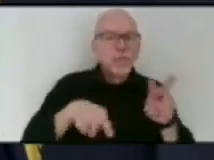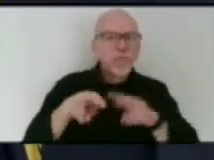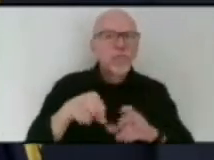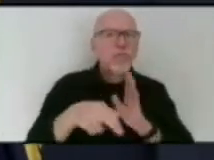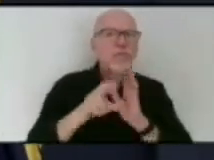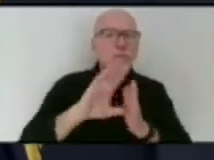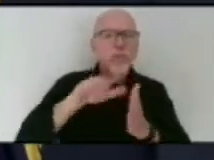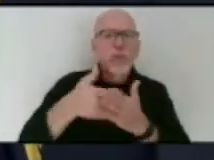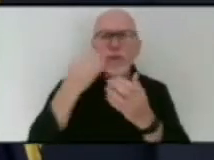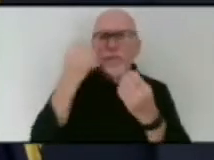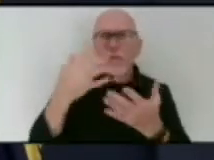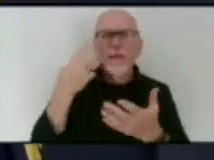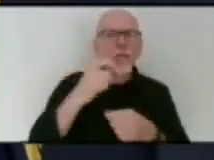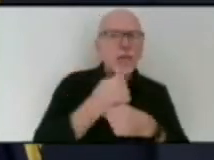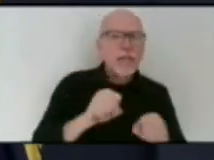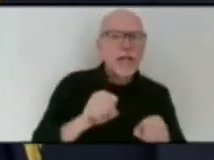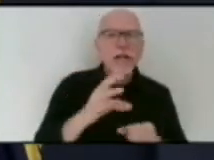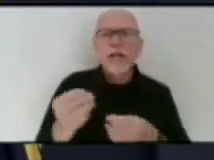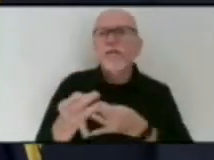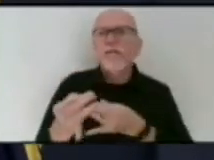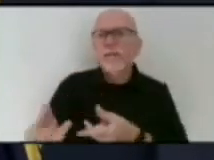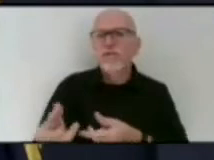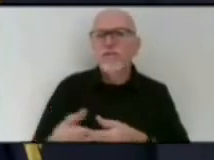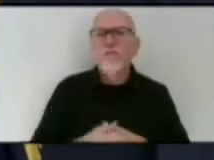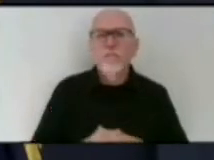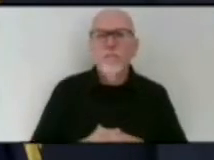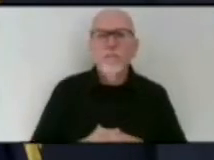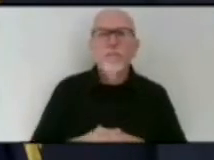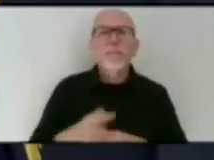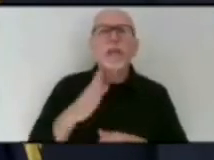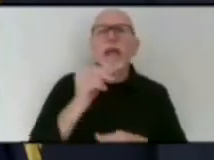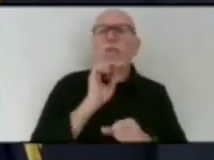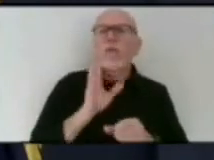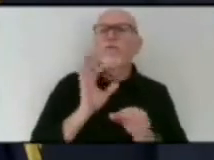safety and efficacy and to determine the appropriate populations to be